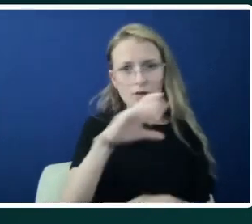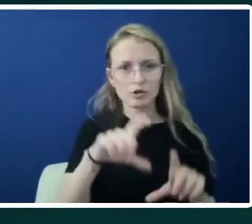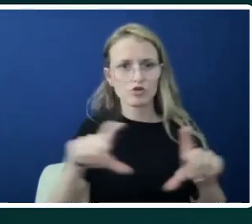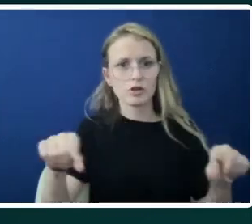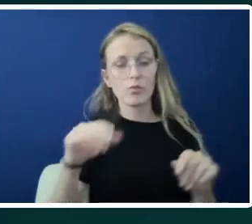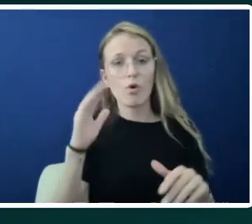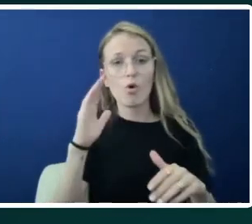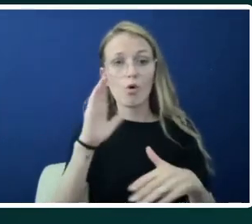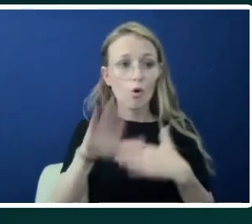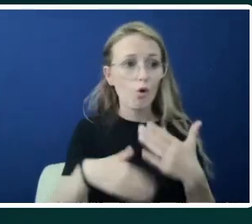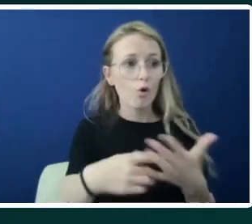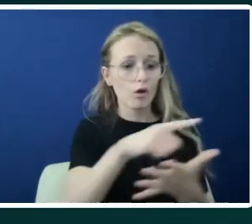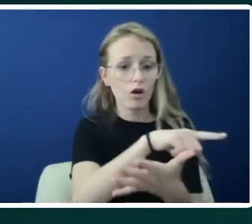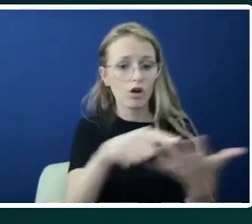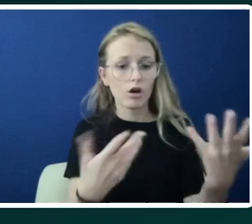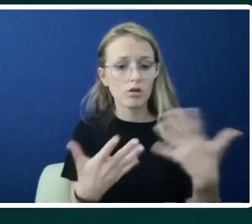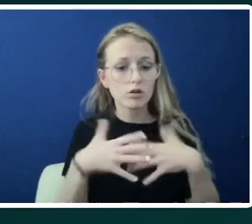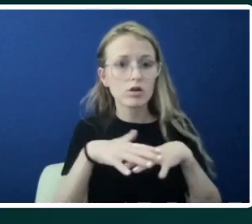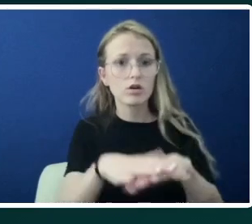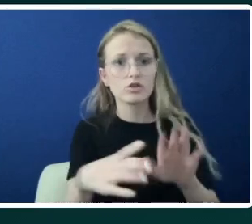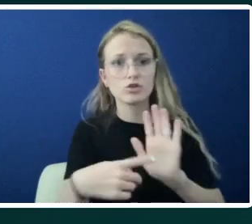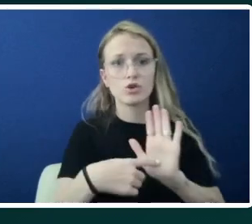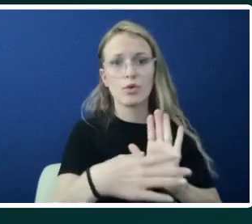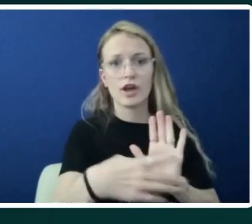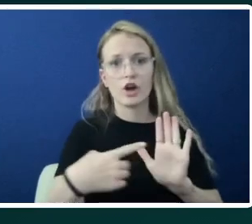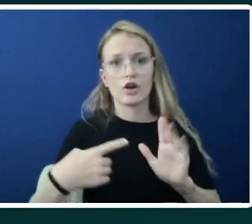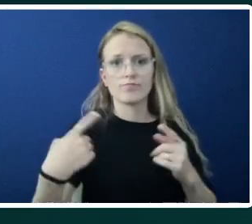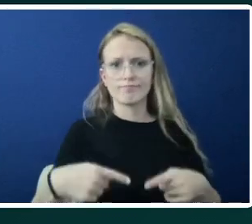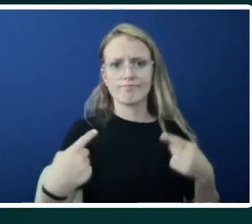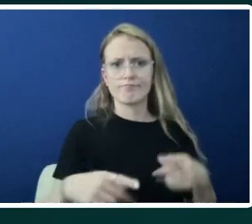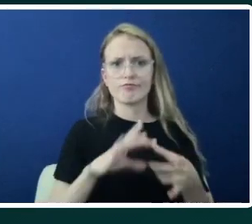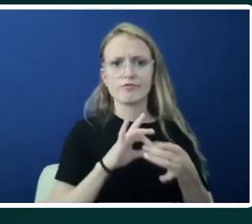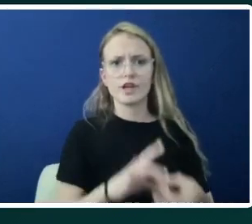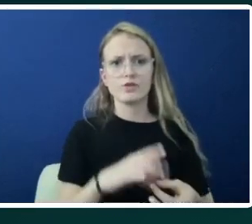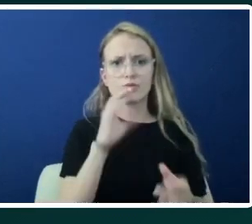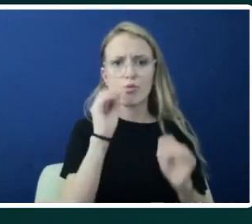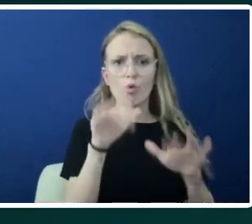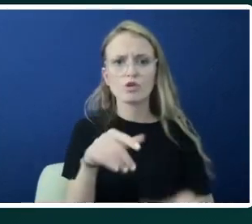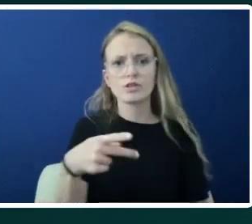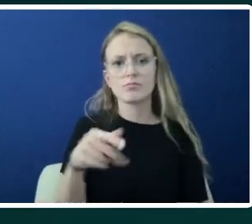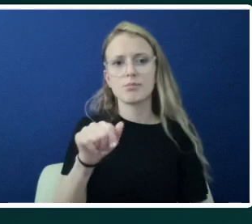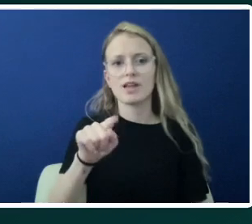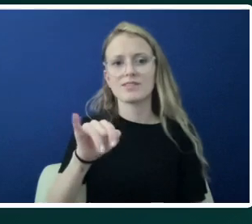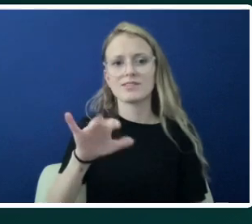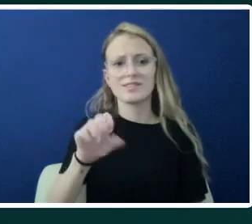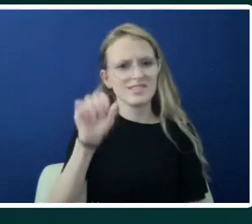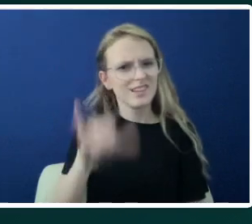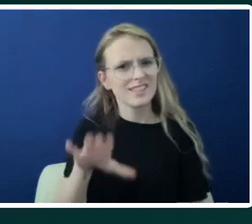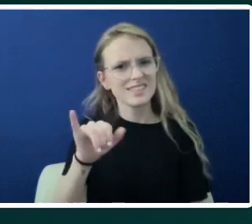right, to create that argument. But my students then when -- they went to take our state test.